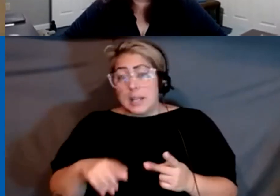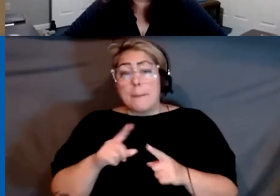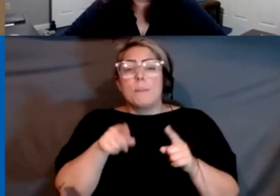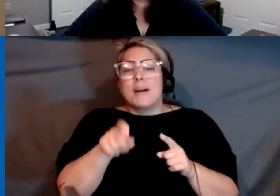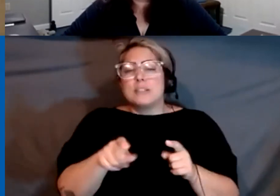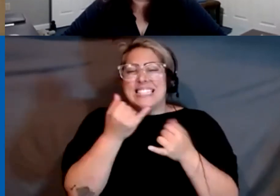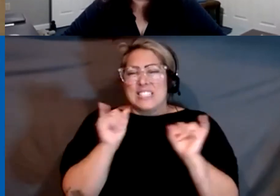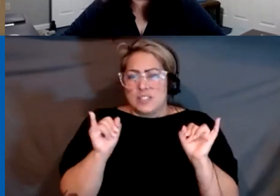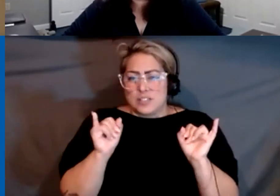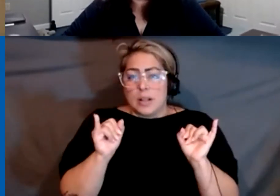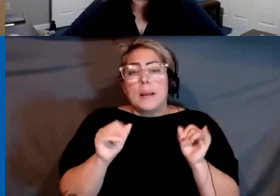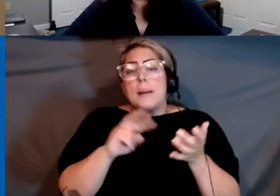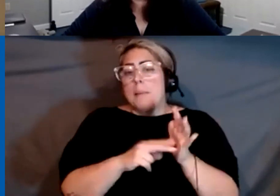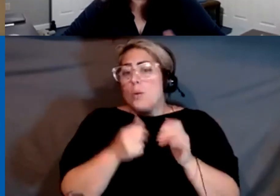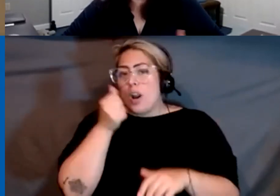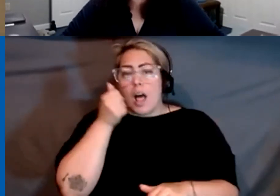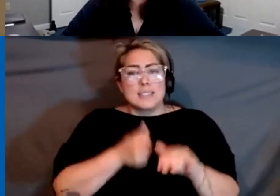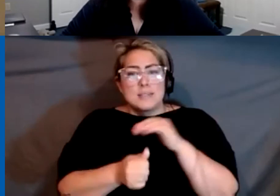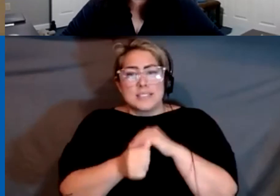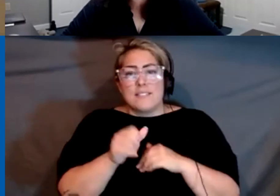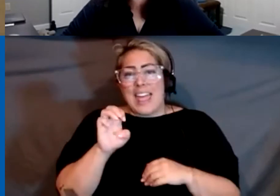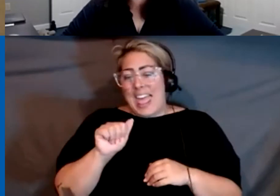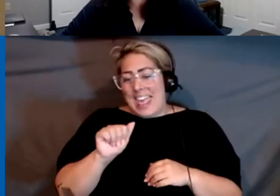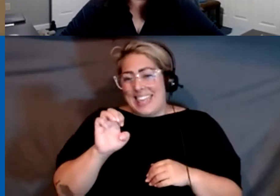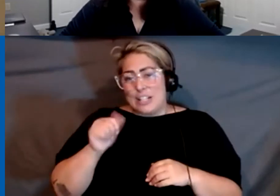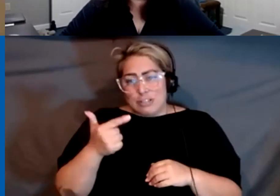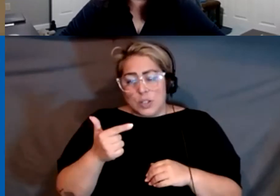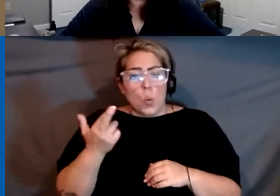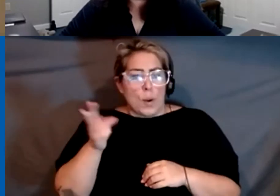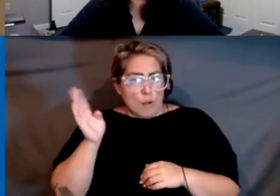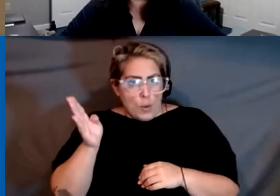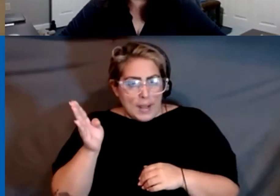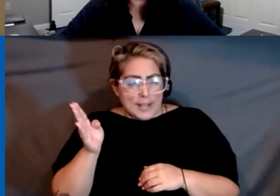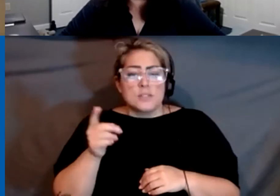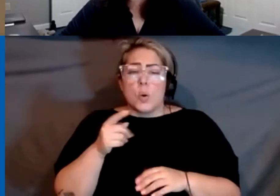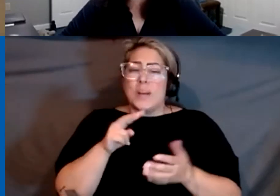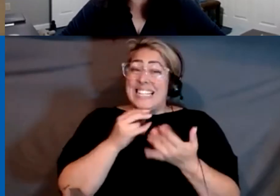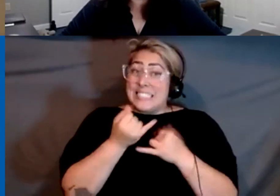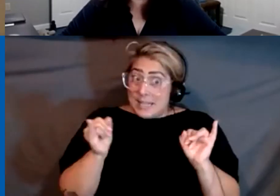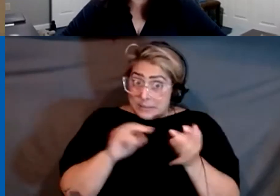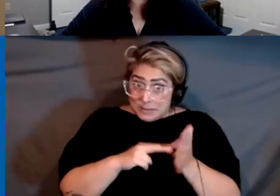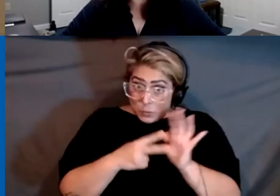AEG or Live Nation or maybe Broadway. Not necessarily based on size